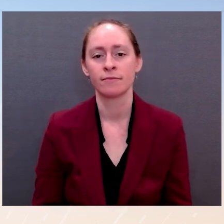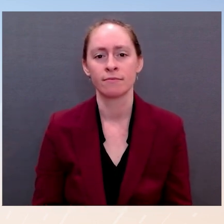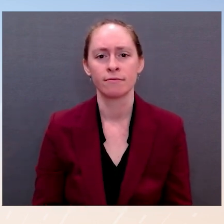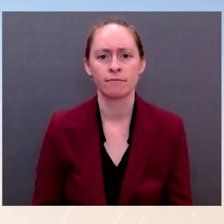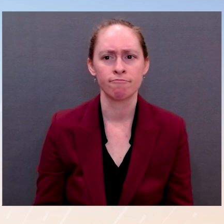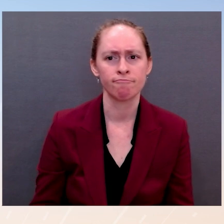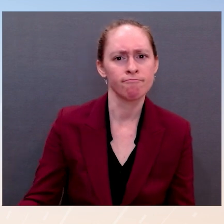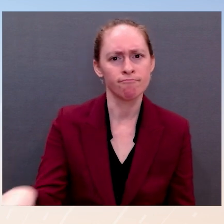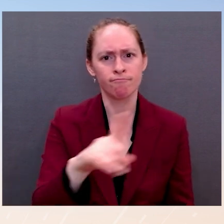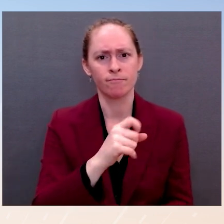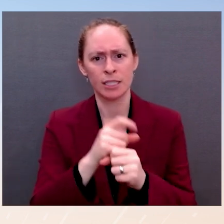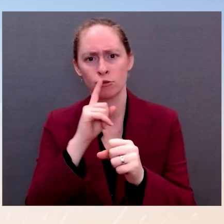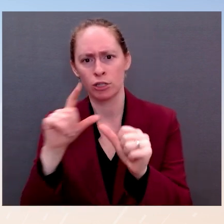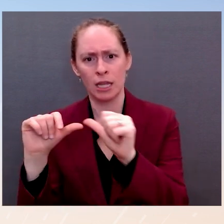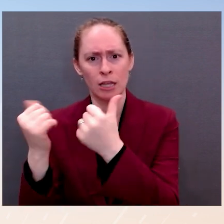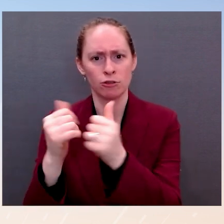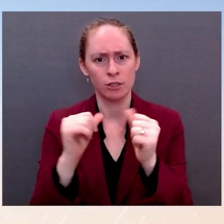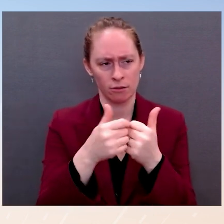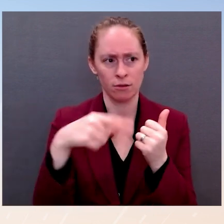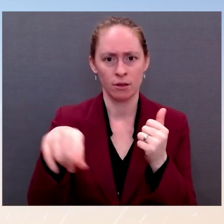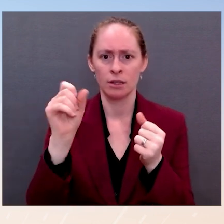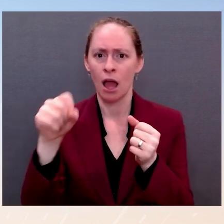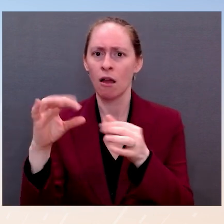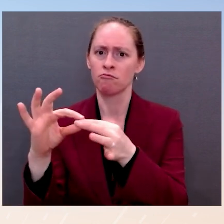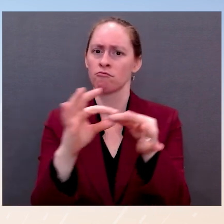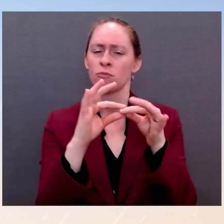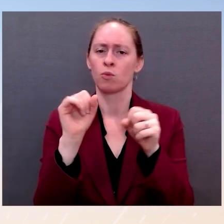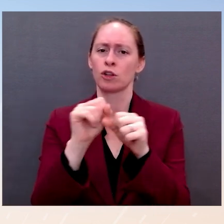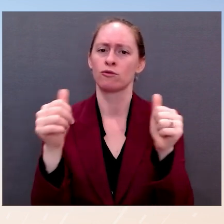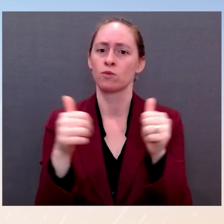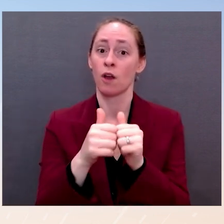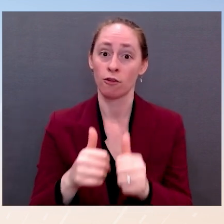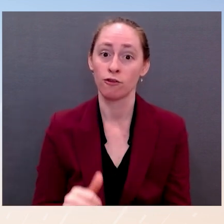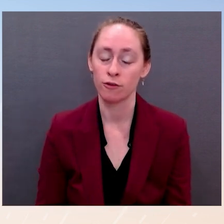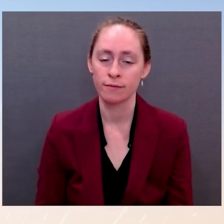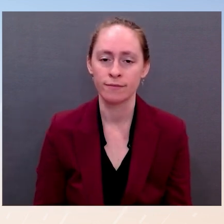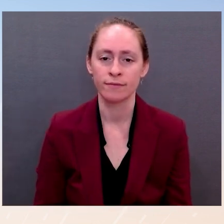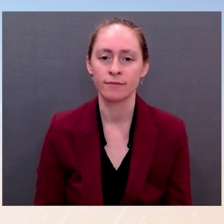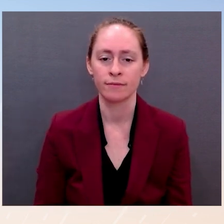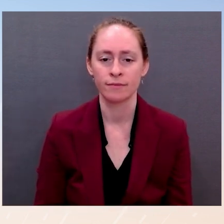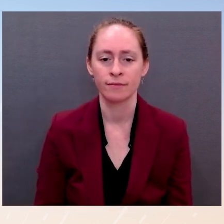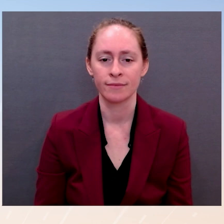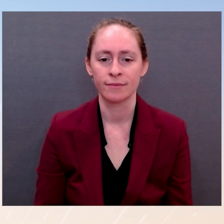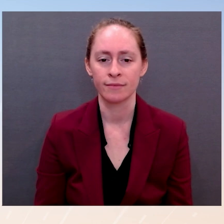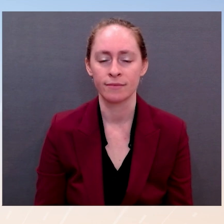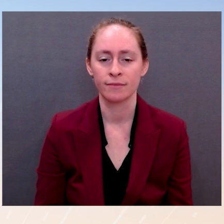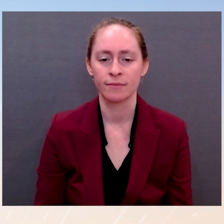to address cancer on multiple fronts. Right again, this whole of government approach tackling cancer.